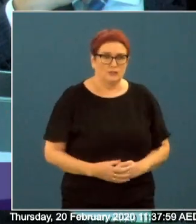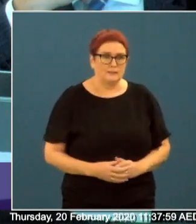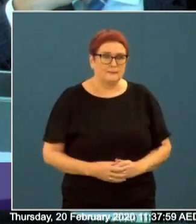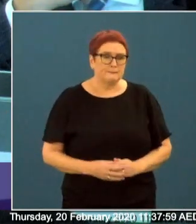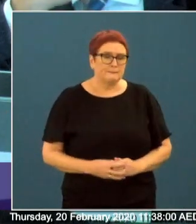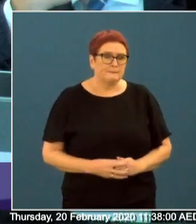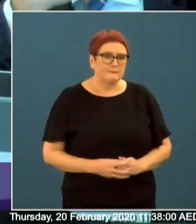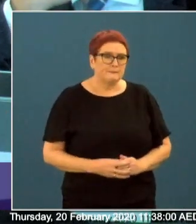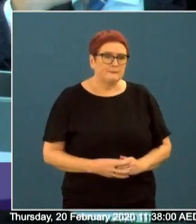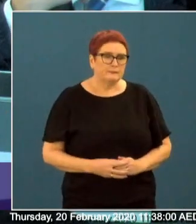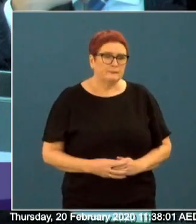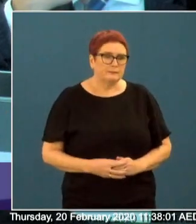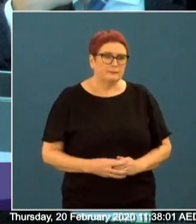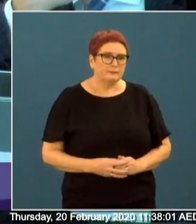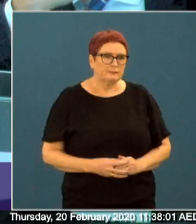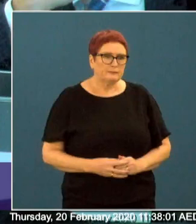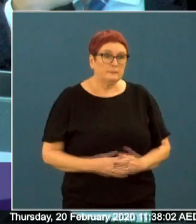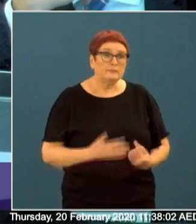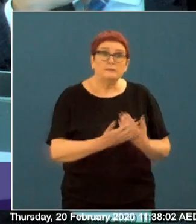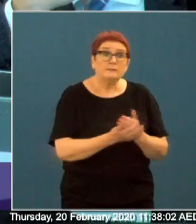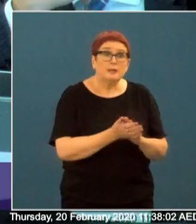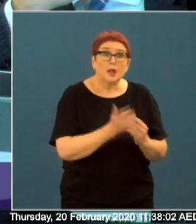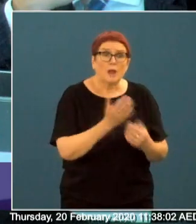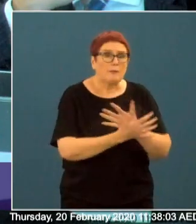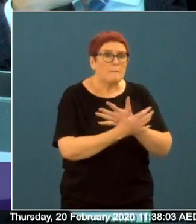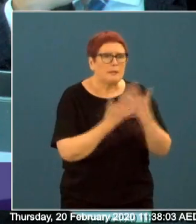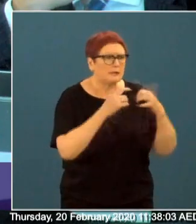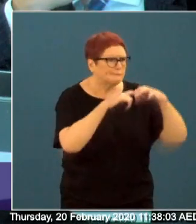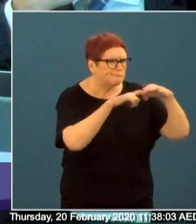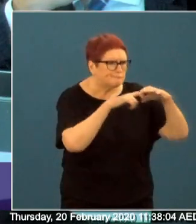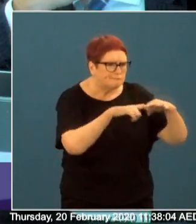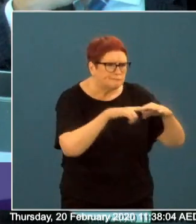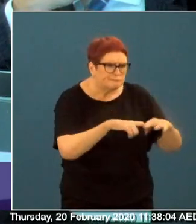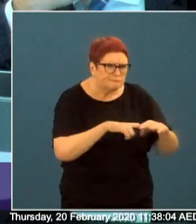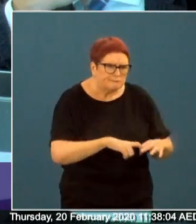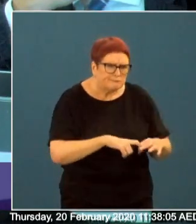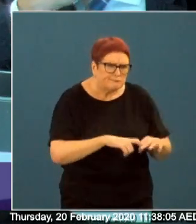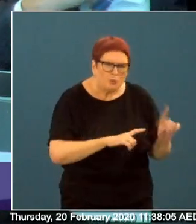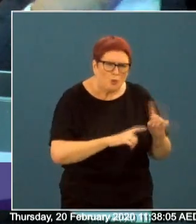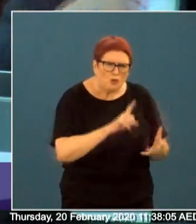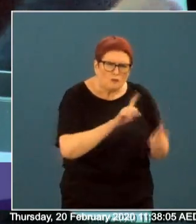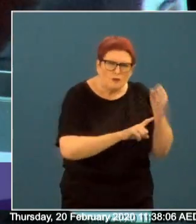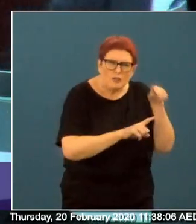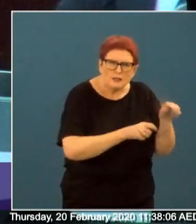and that was a large survey study, was it? That's right. What came out of that research in 1995?